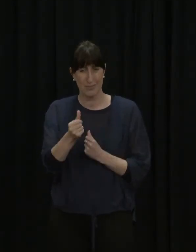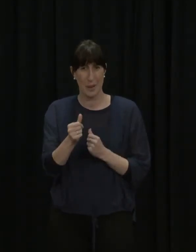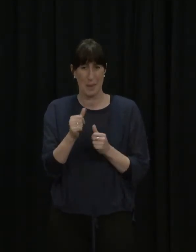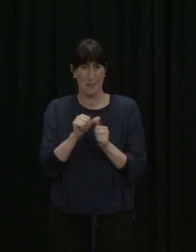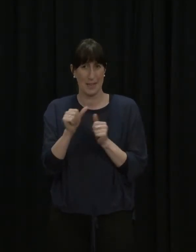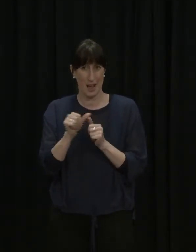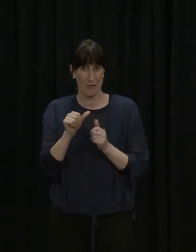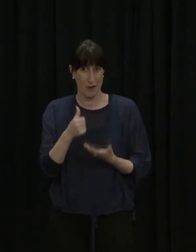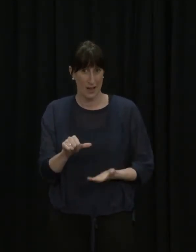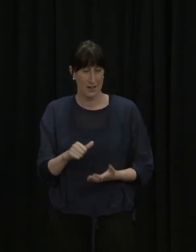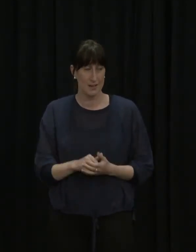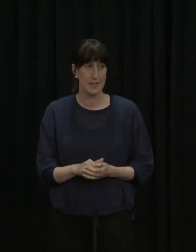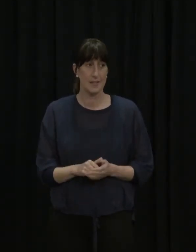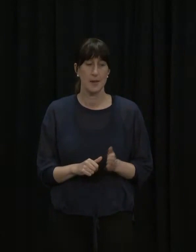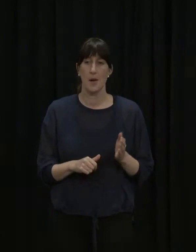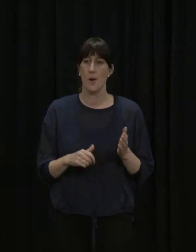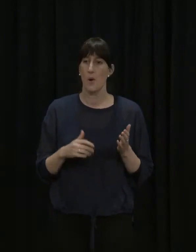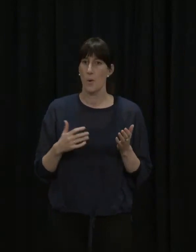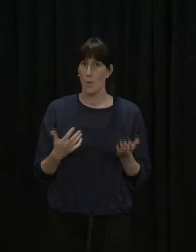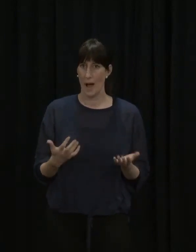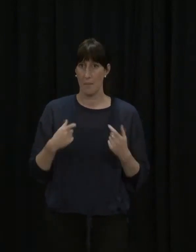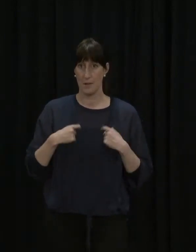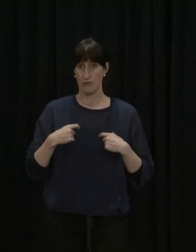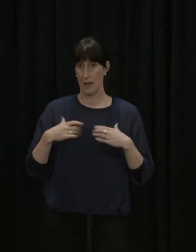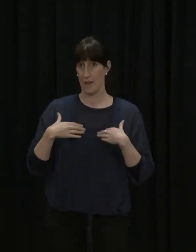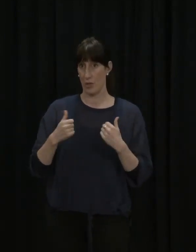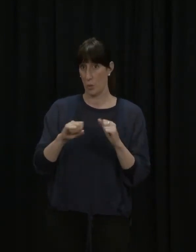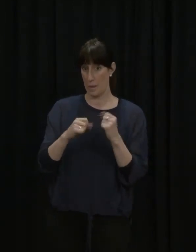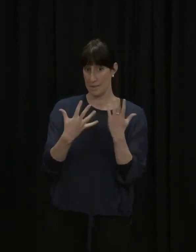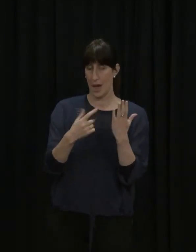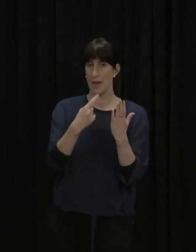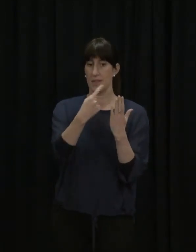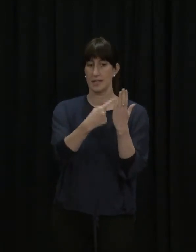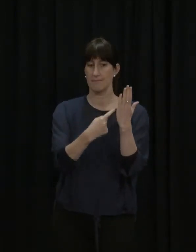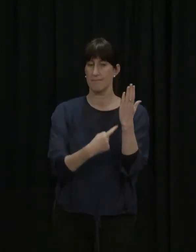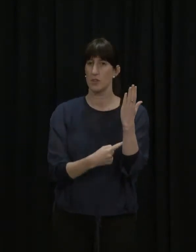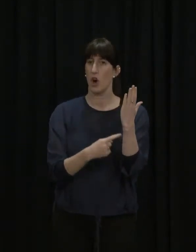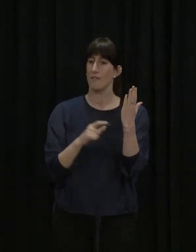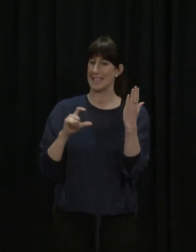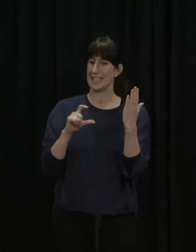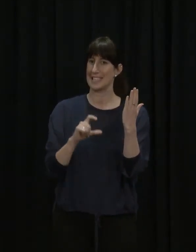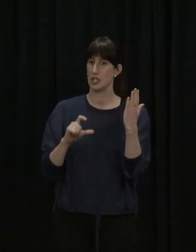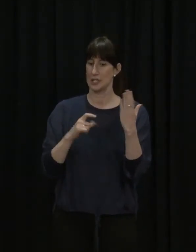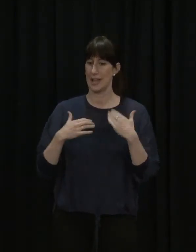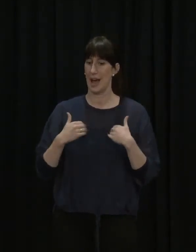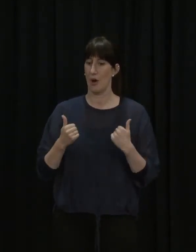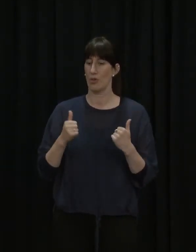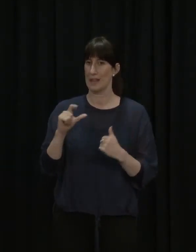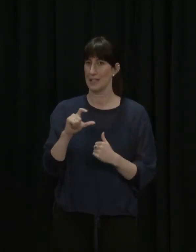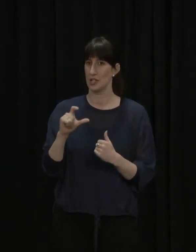streamlined? I would say there is a cler